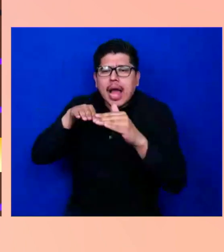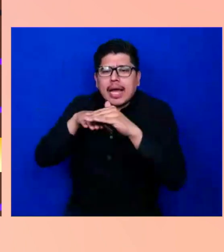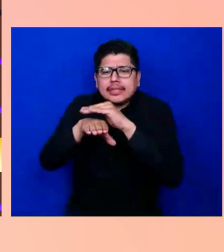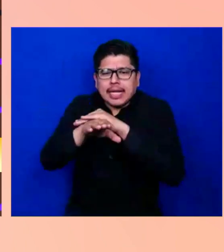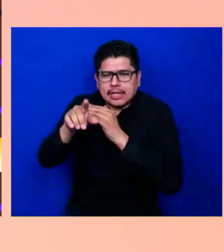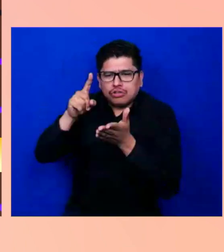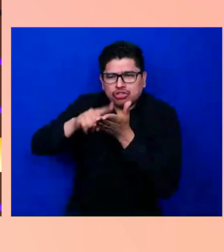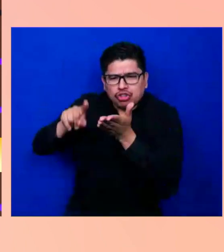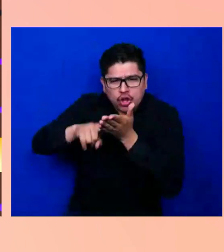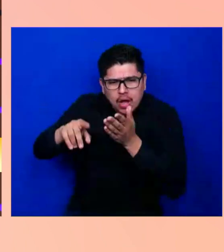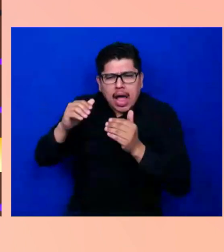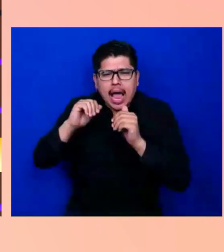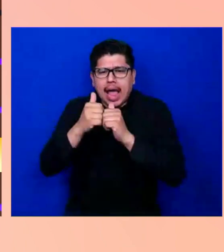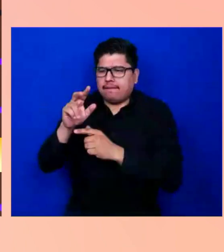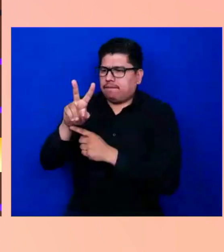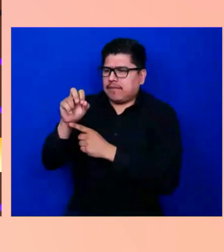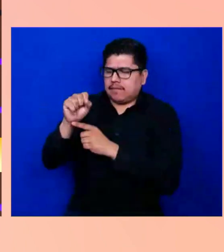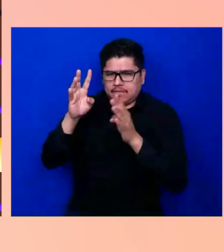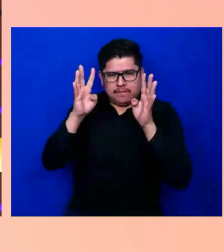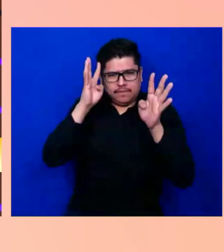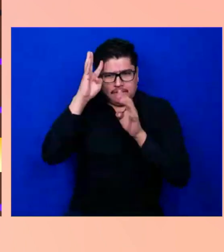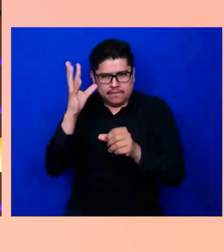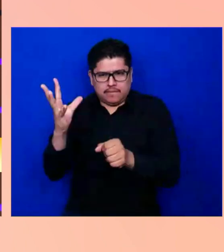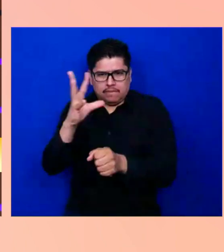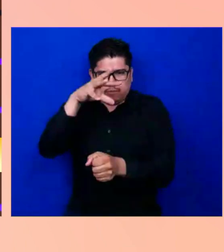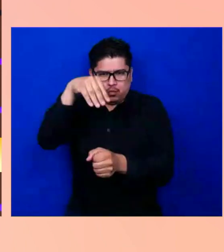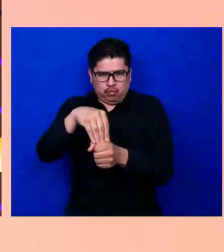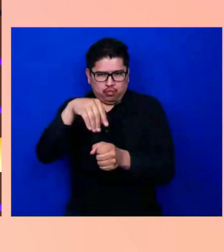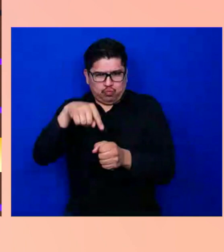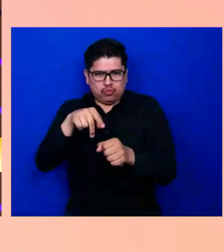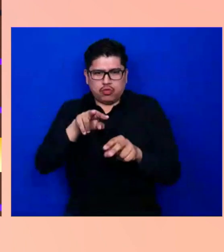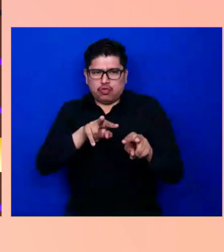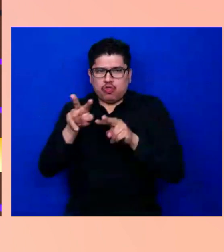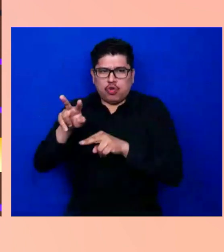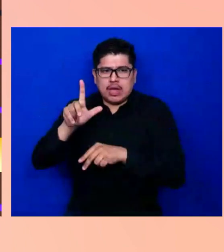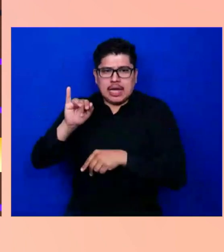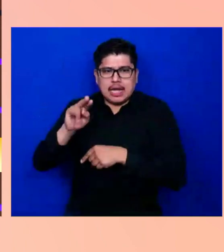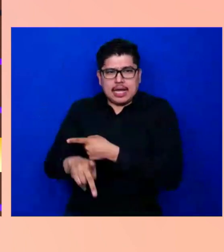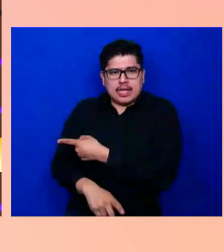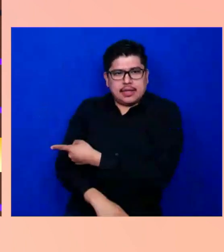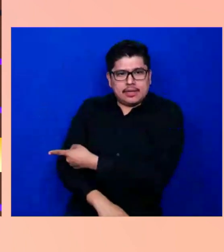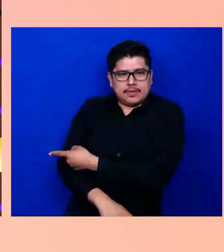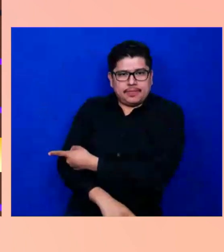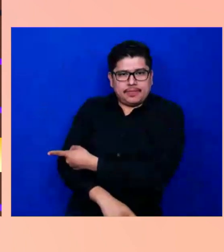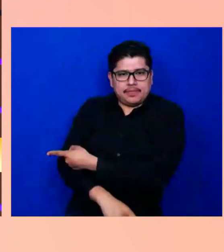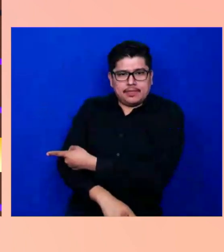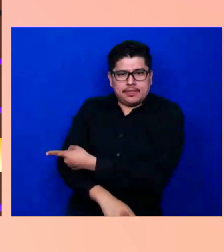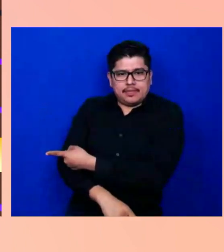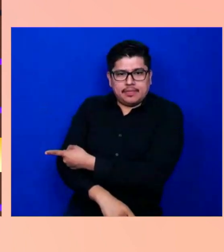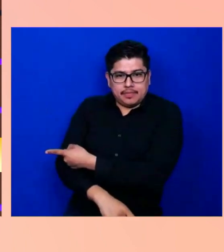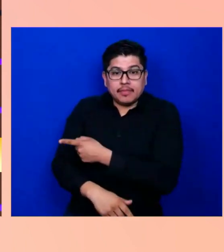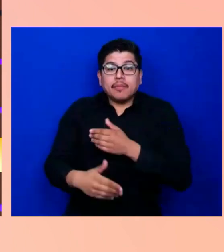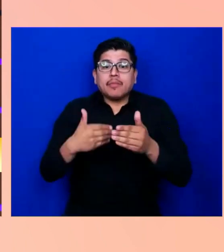check out the link below. Now before we go, I do want to take a moment to talk about AI.